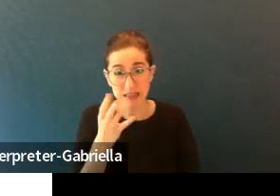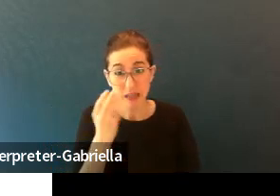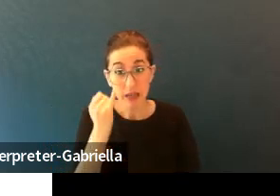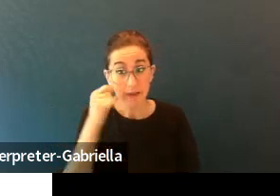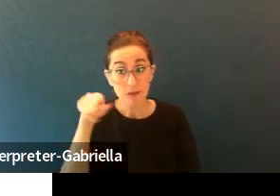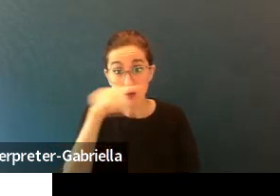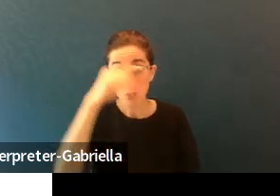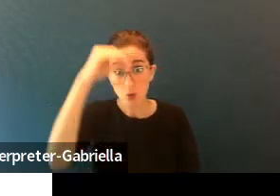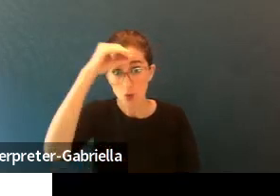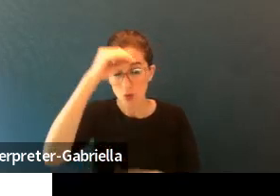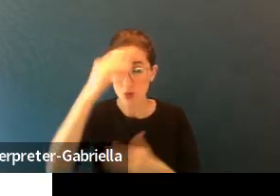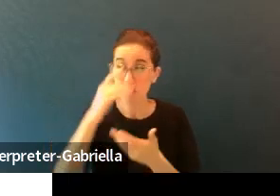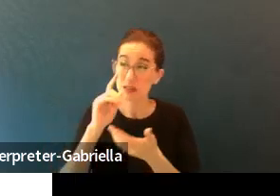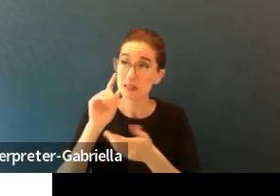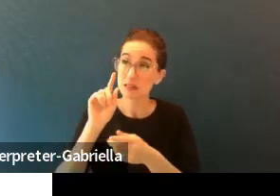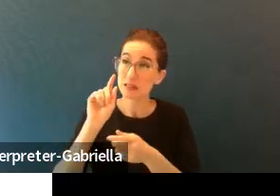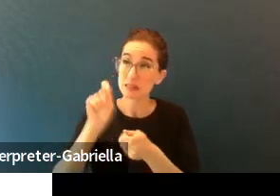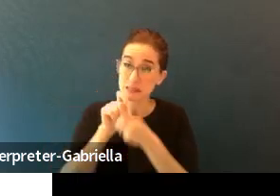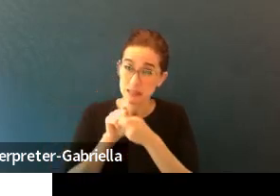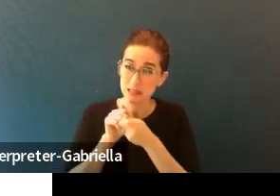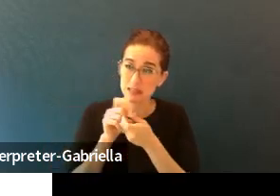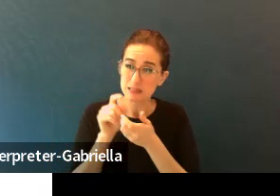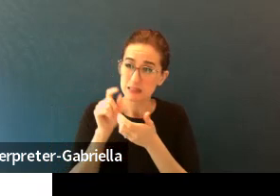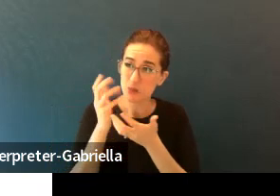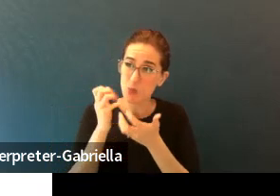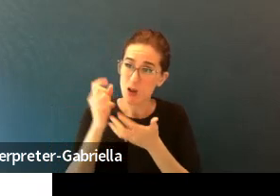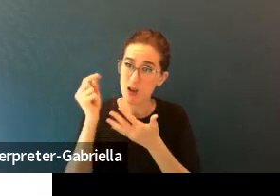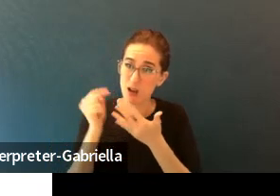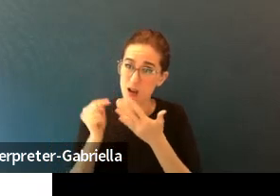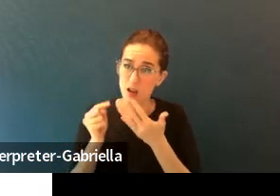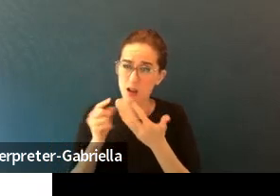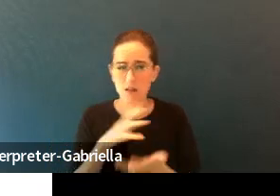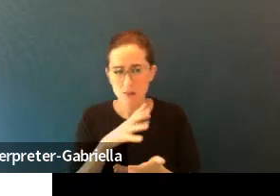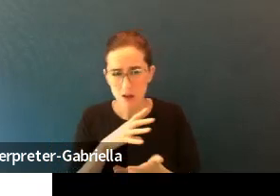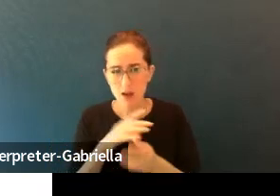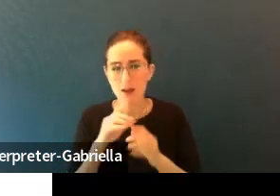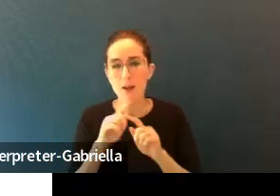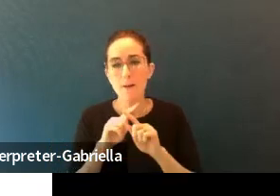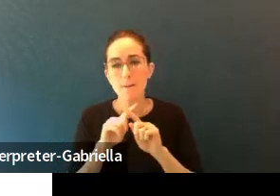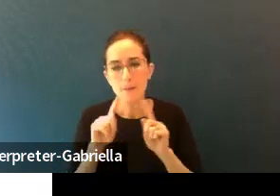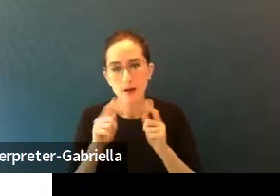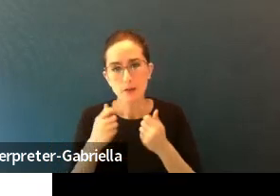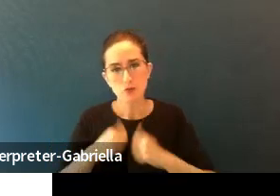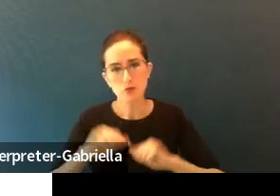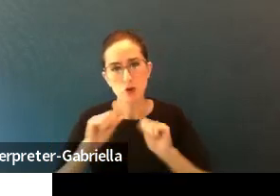it's fine to have sort of a less specific description of the research request and then we'll just need to